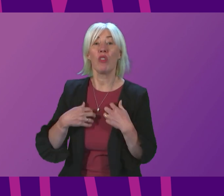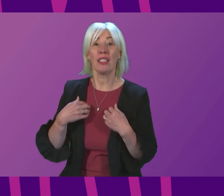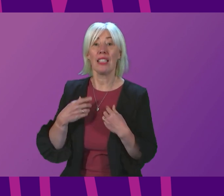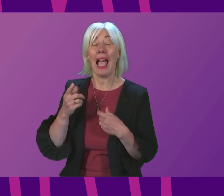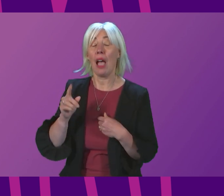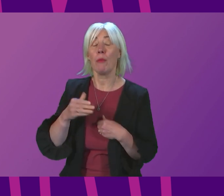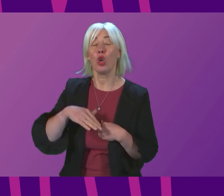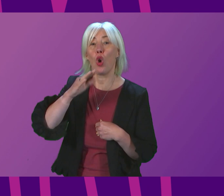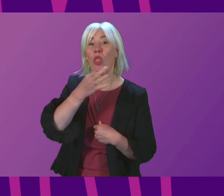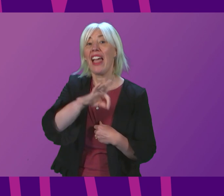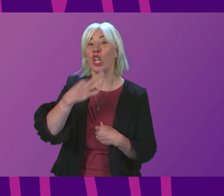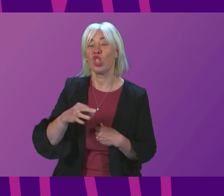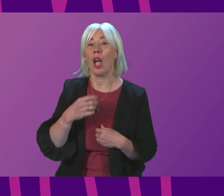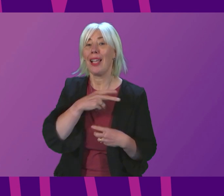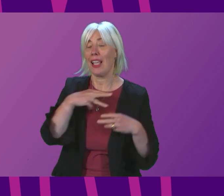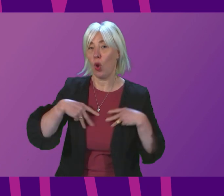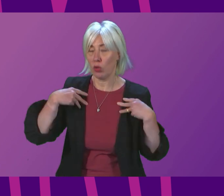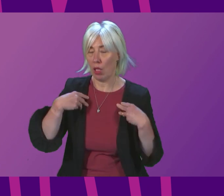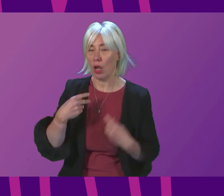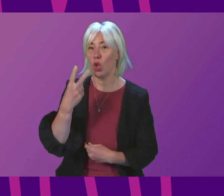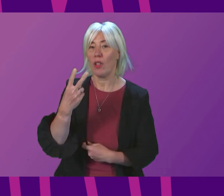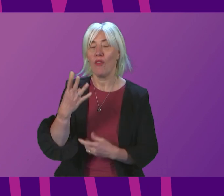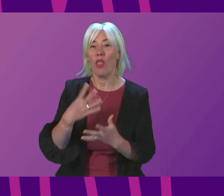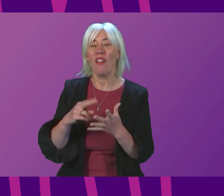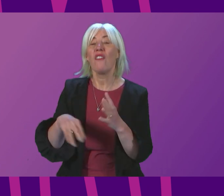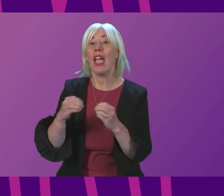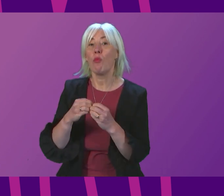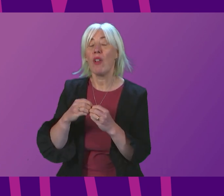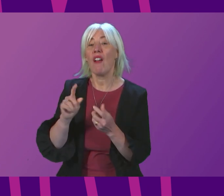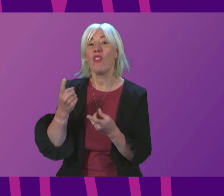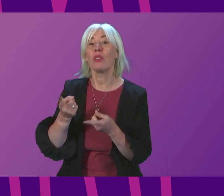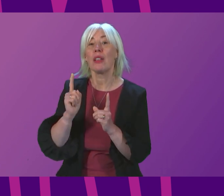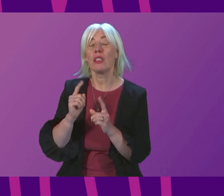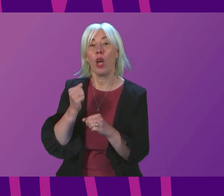councillor on North Lanarkshire Council. On 24 February, the First Minister gave a commitment to explore Christine Grahame’s